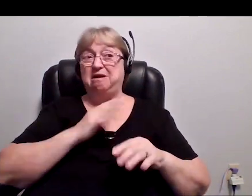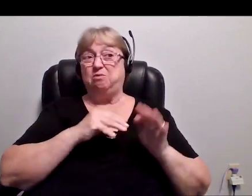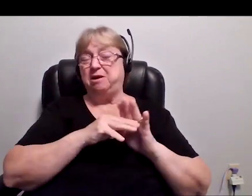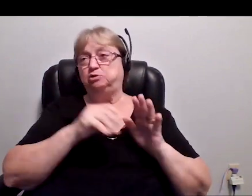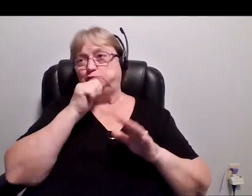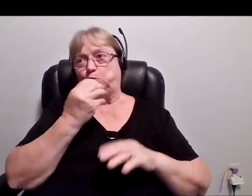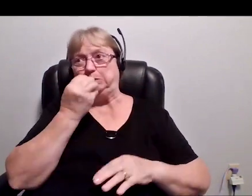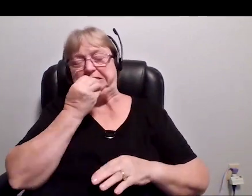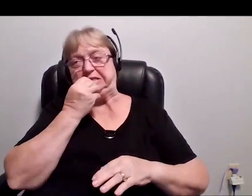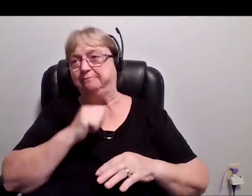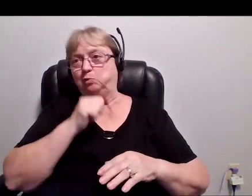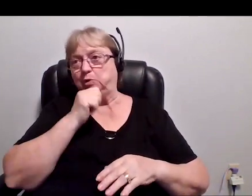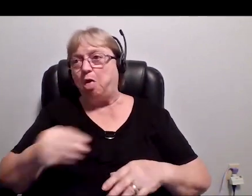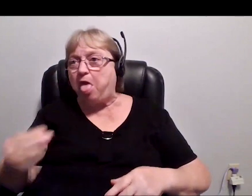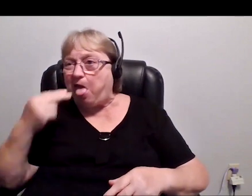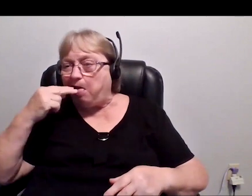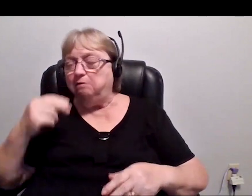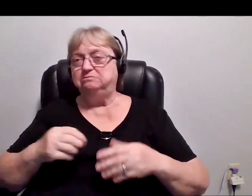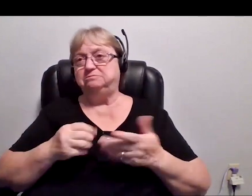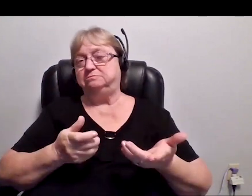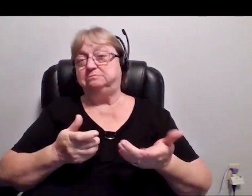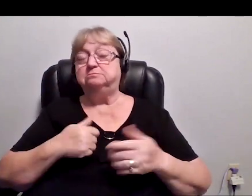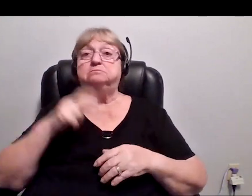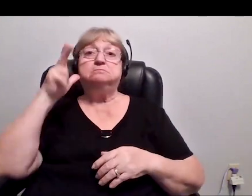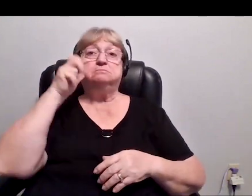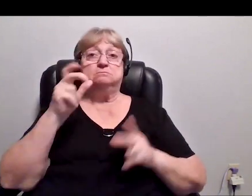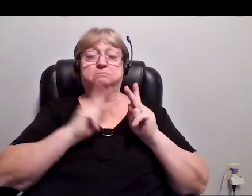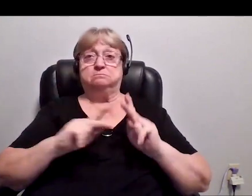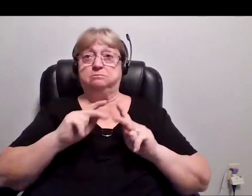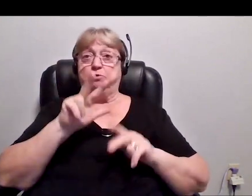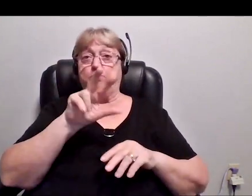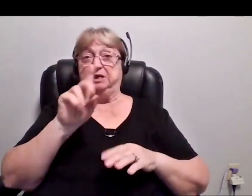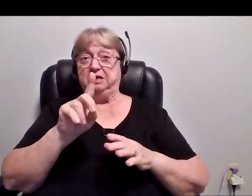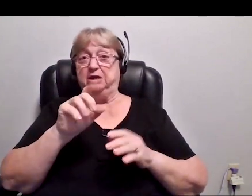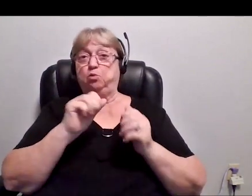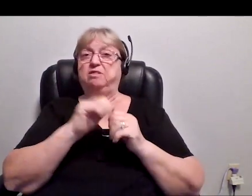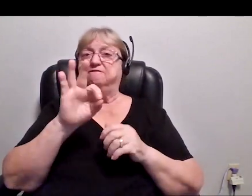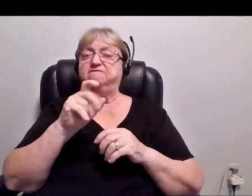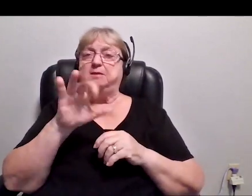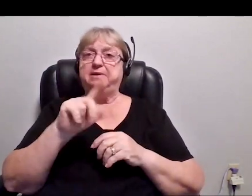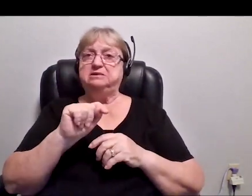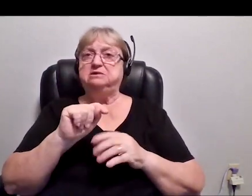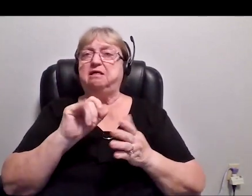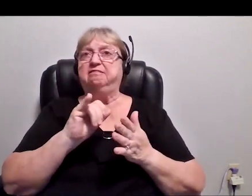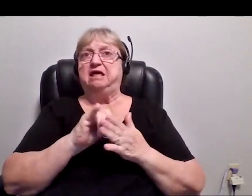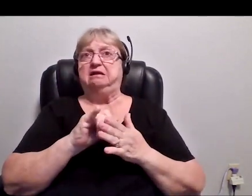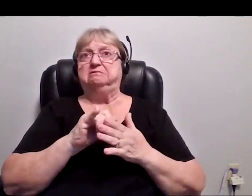or put them in our mouths. I have also heard of people 3D printing with filament that is bacteria resistant